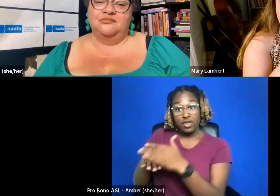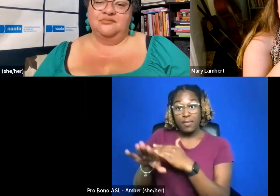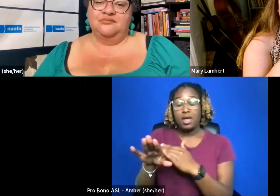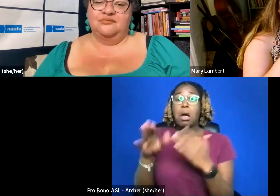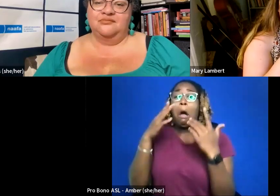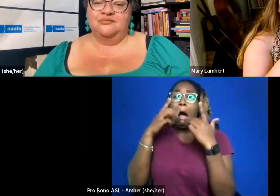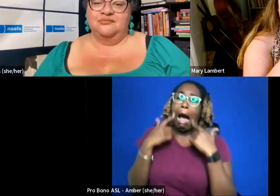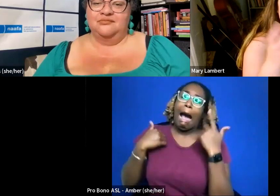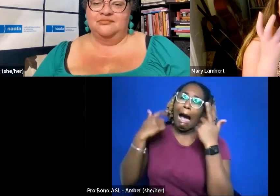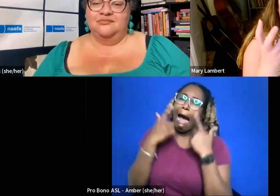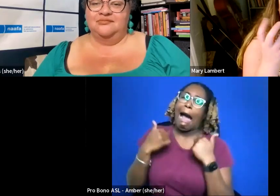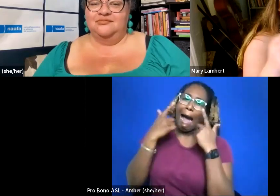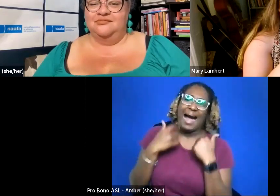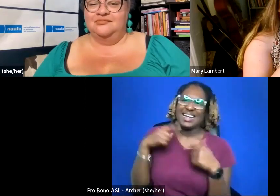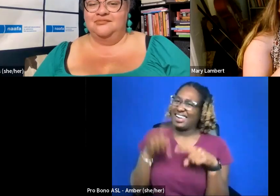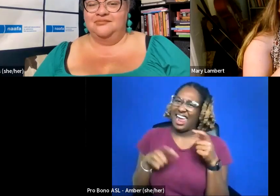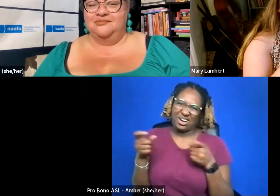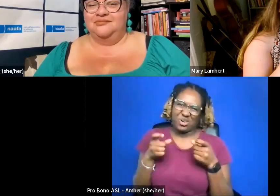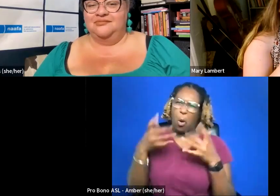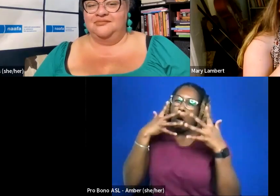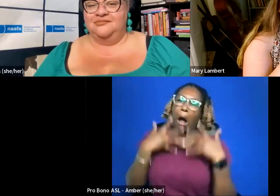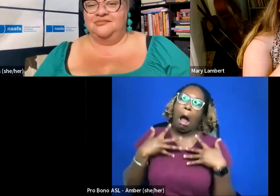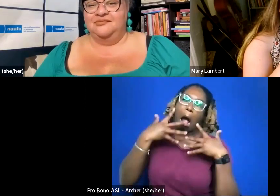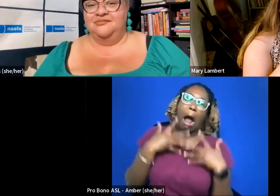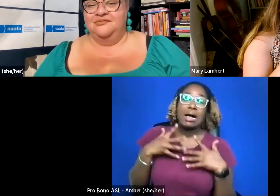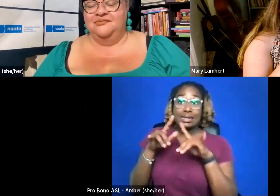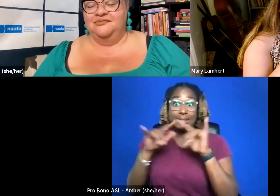I can't I'm like sobbing as I'm singing and